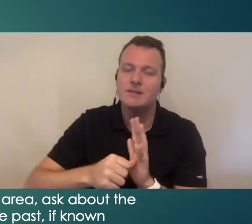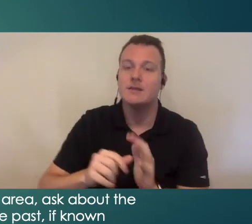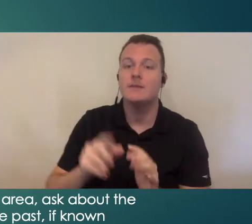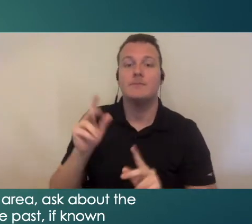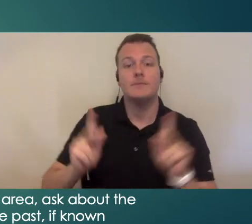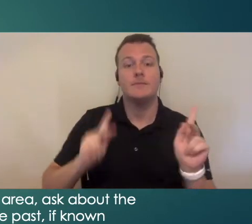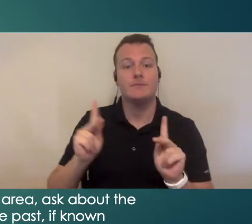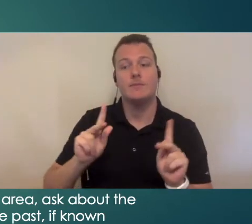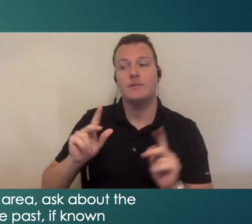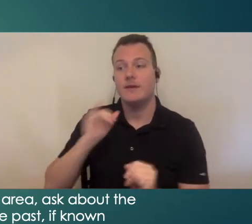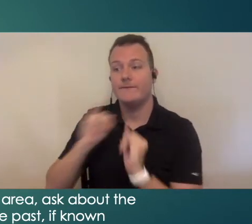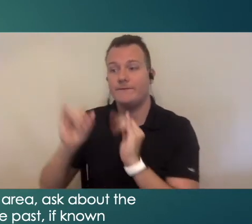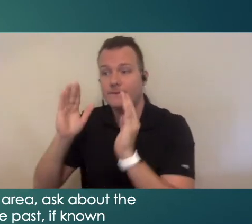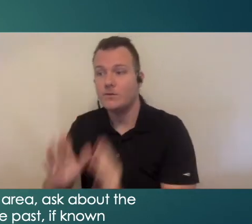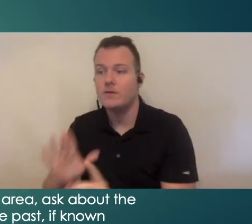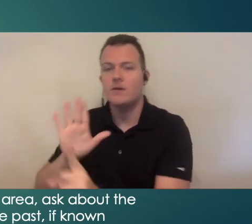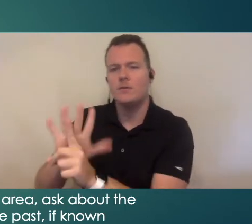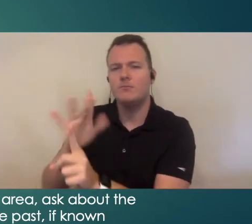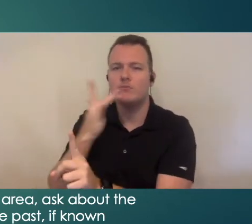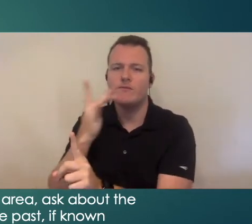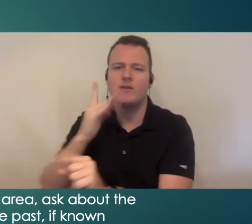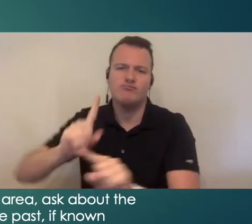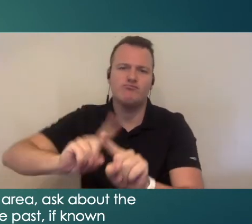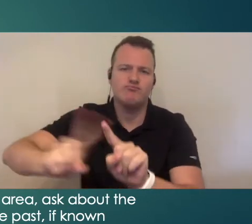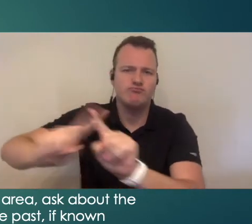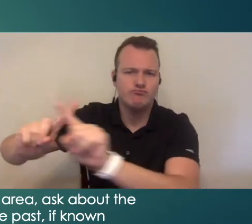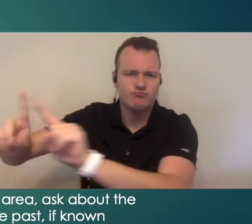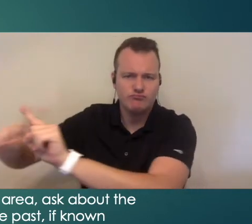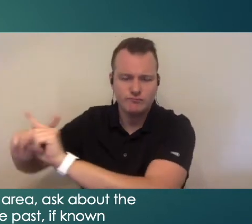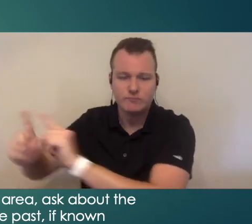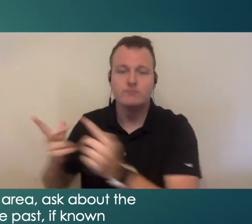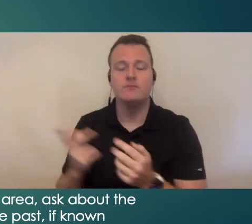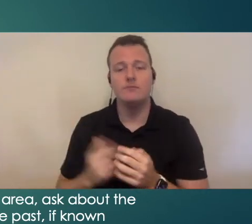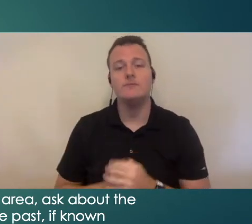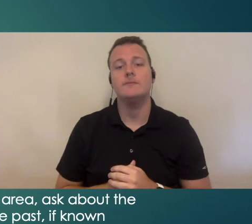preferences, very interviewer and what they're looking for in a new hire. So